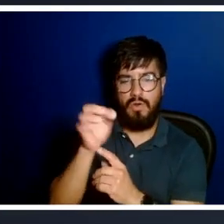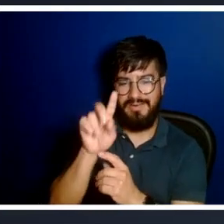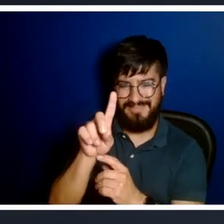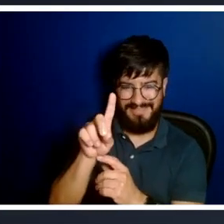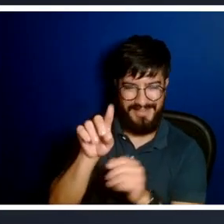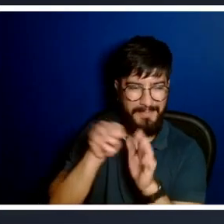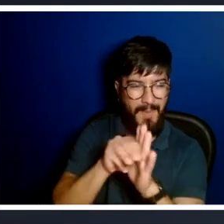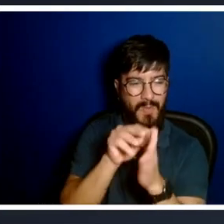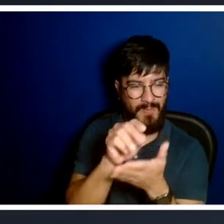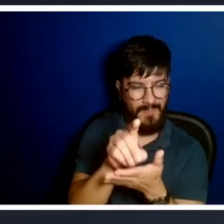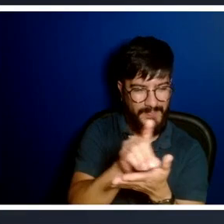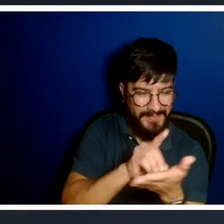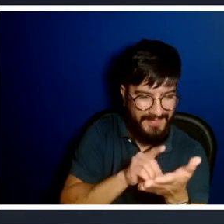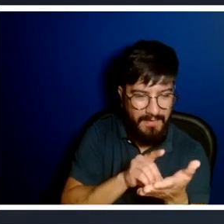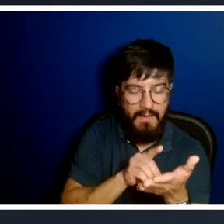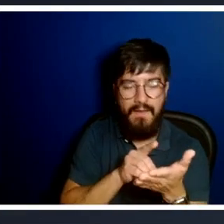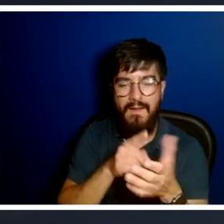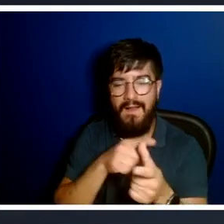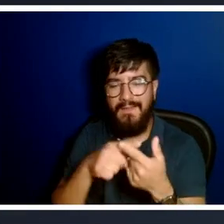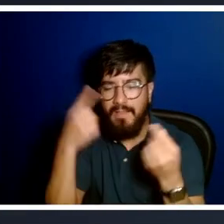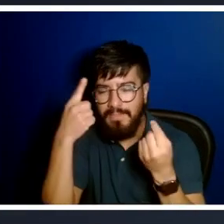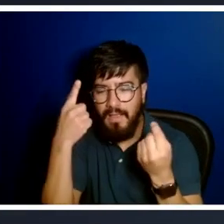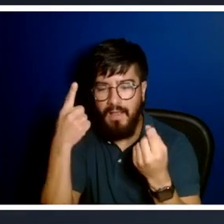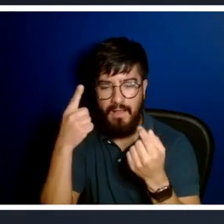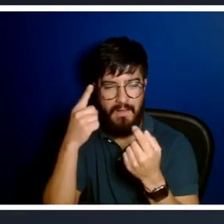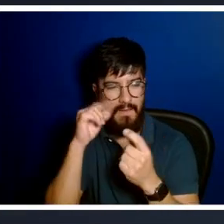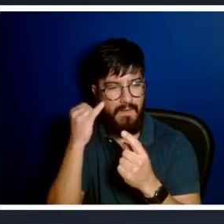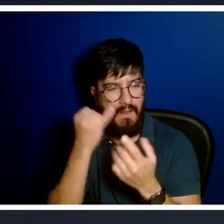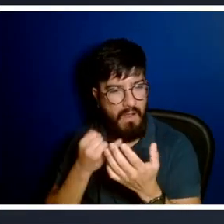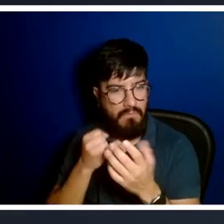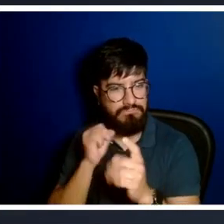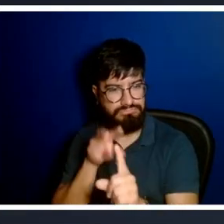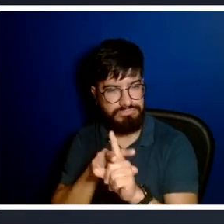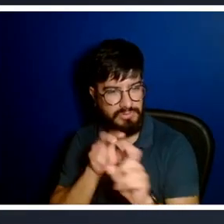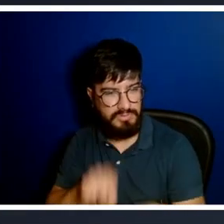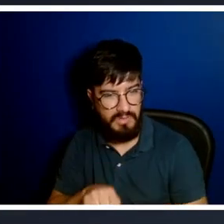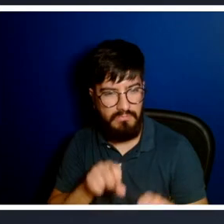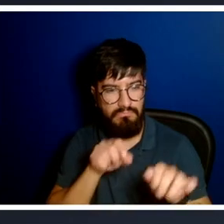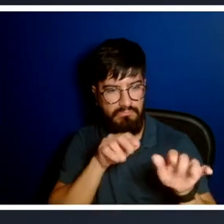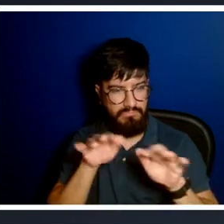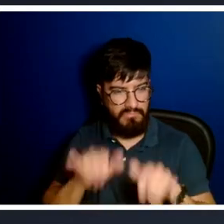of them and their place in culture. We do public events, often with community